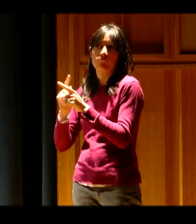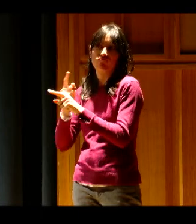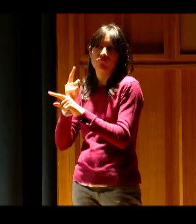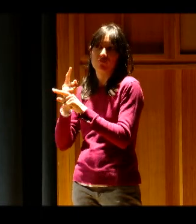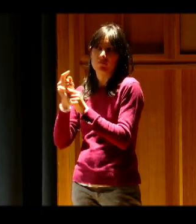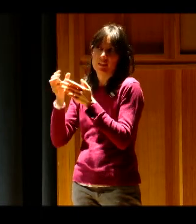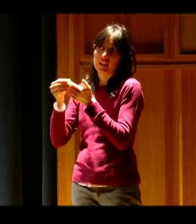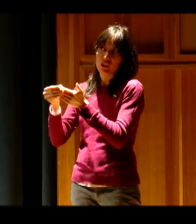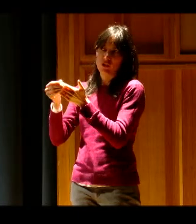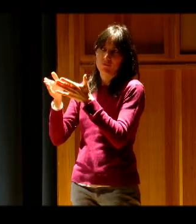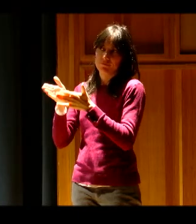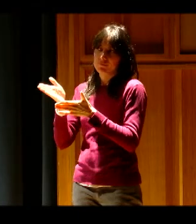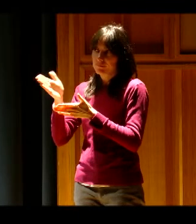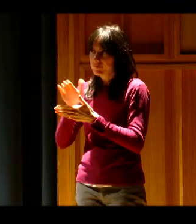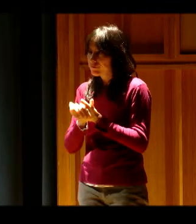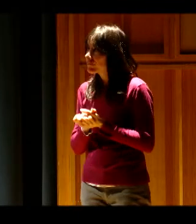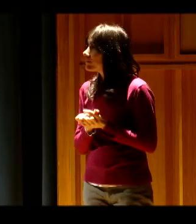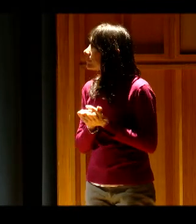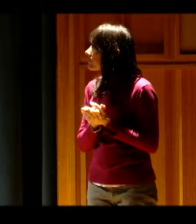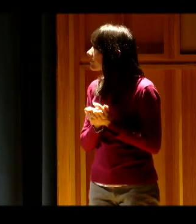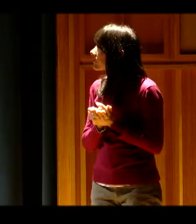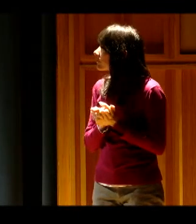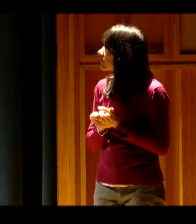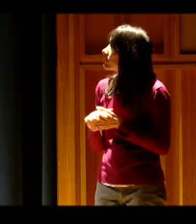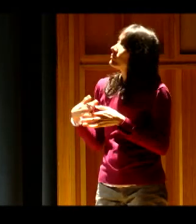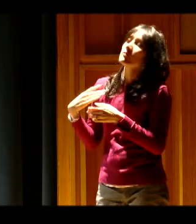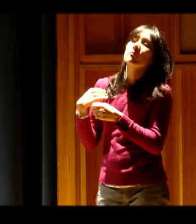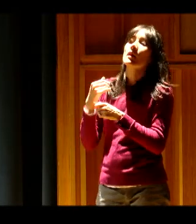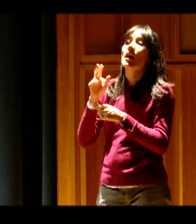And we're working with many organizations across the UK and